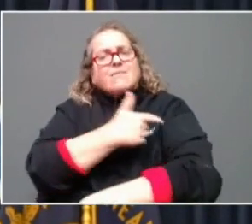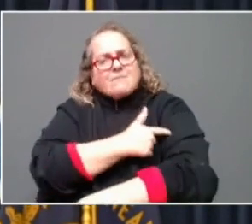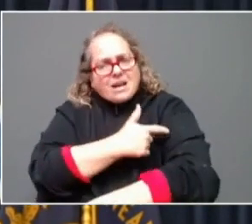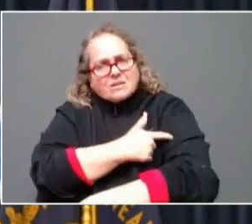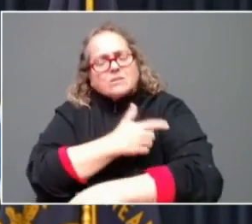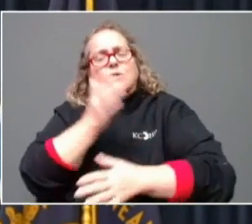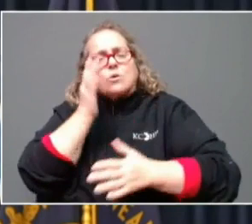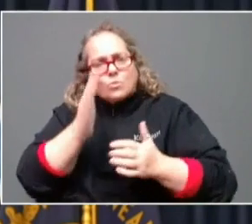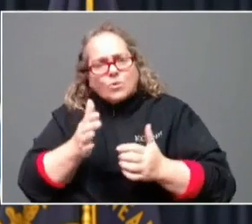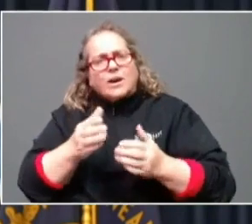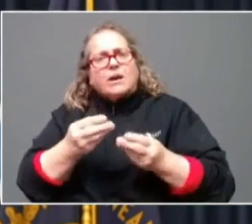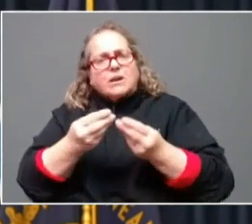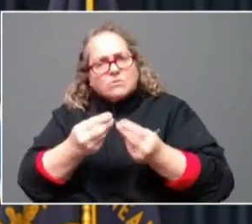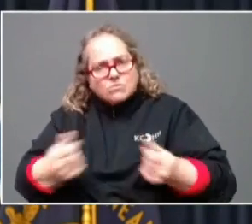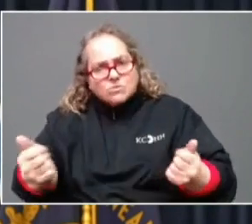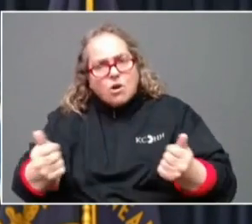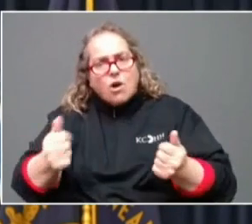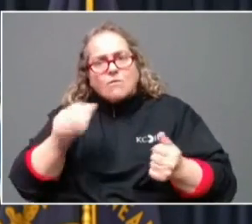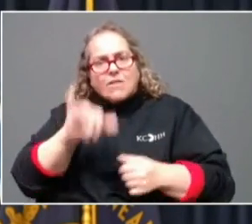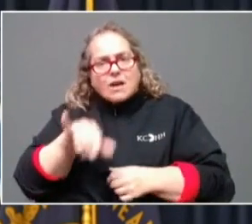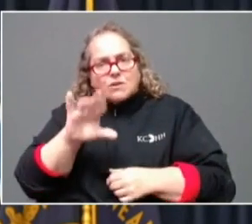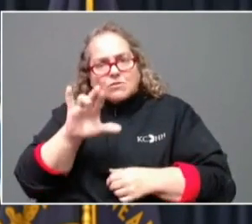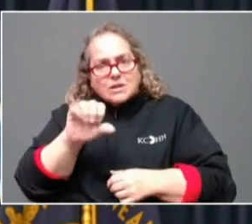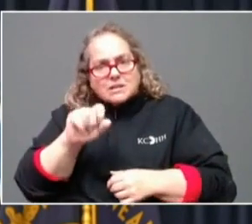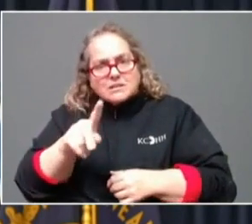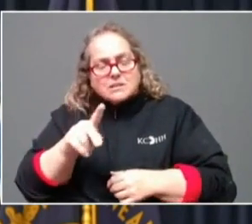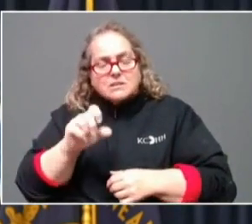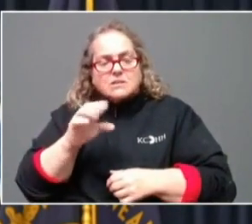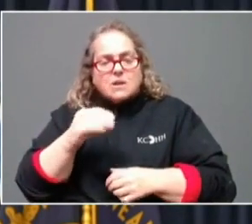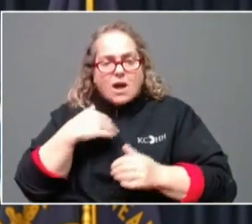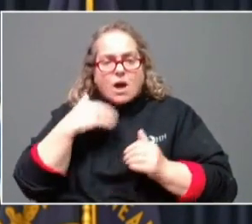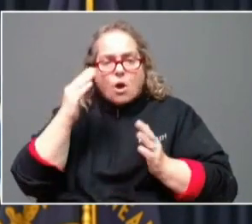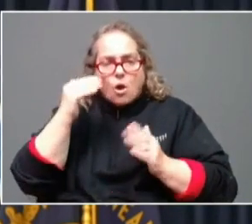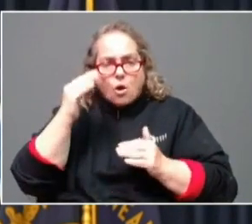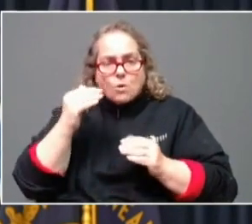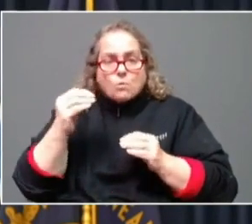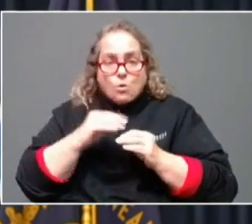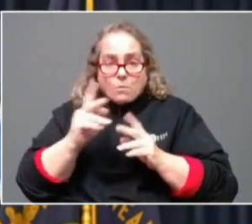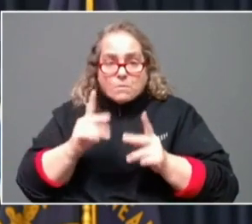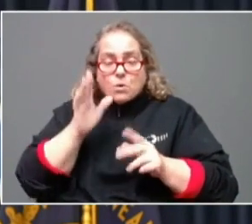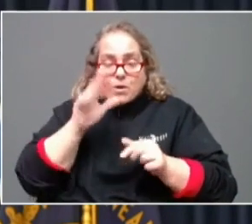this risk. So I do hope more folks will continue to get vaccinated and protect